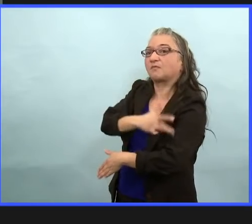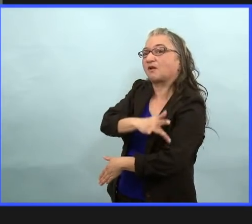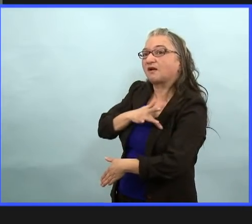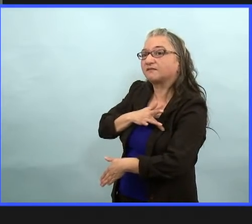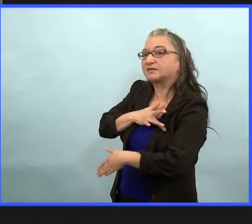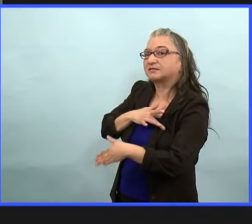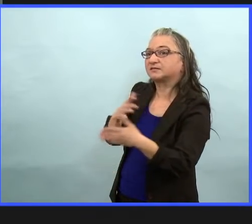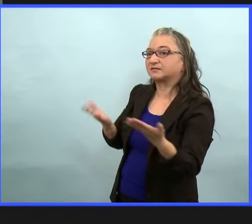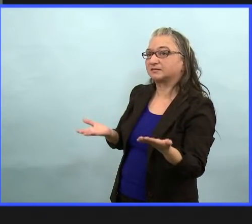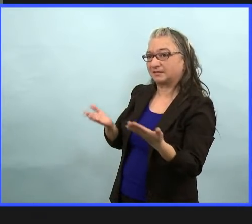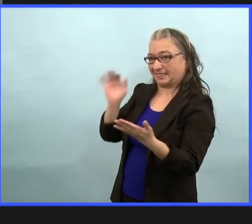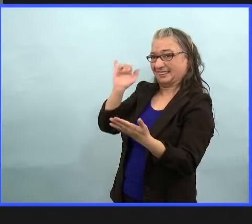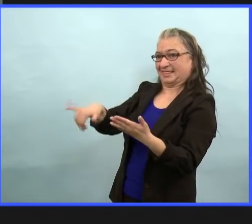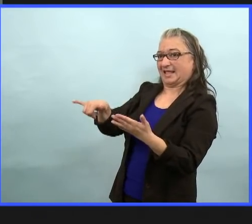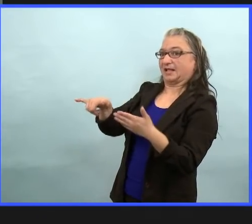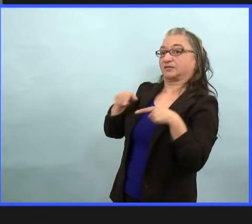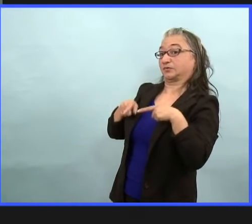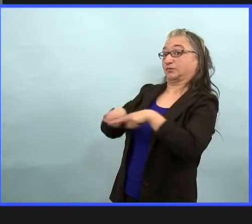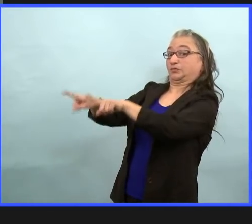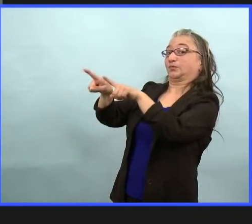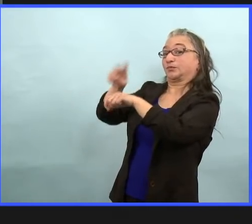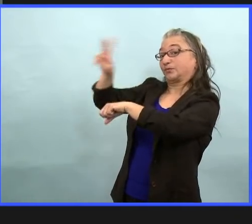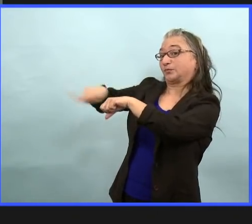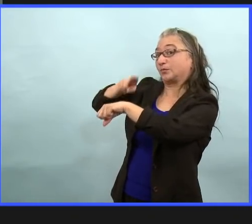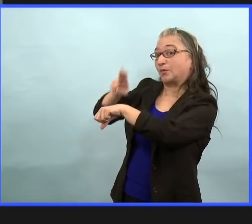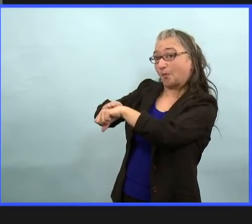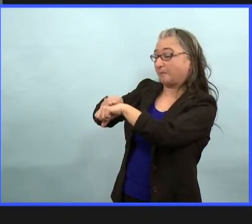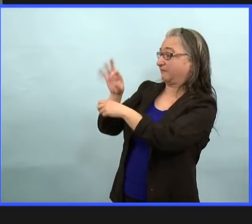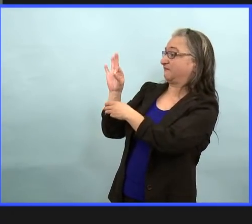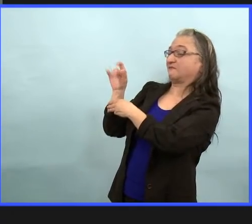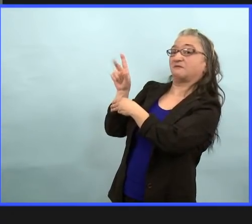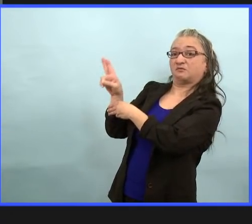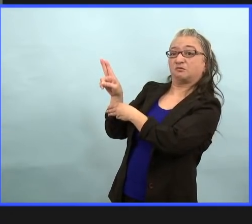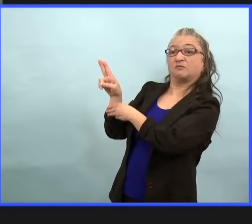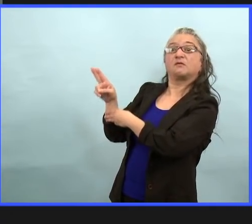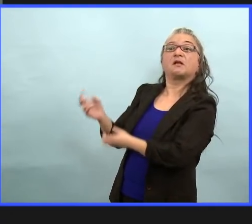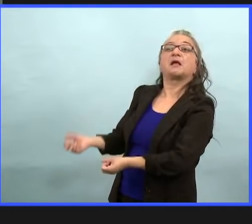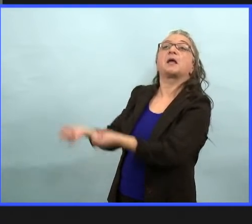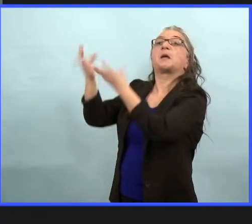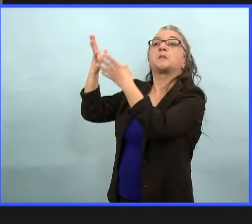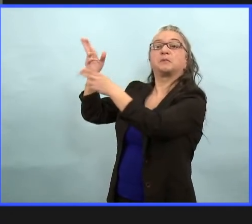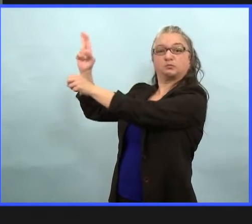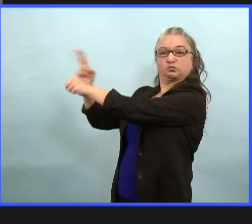uh flu season and um what you know what context needs to be remembered during this time as well